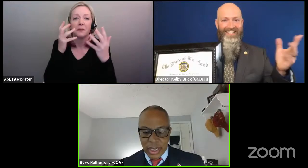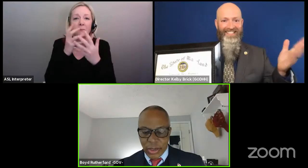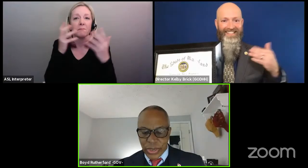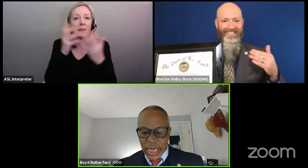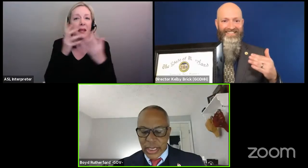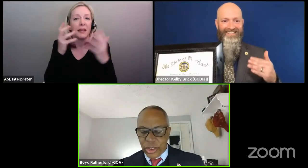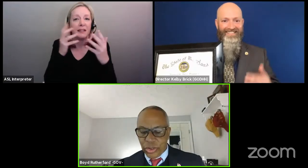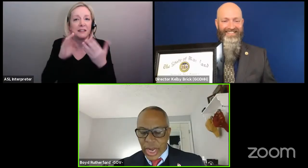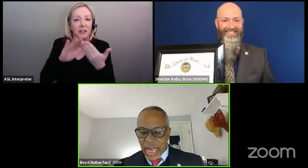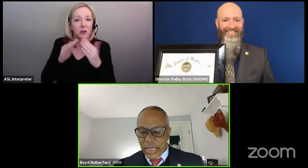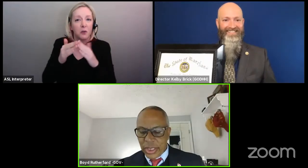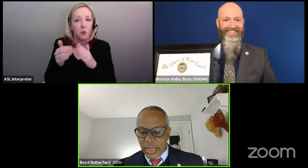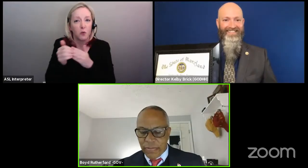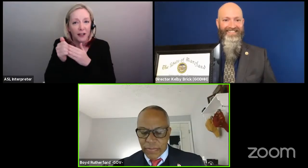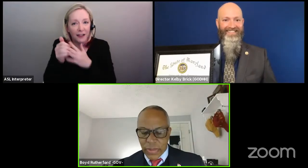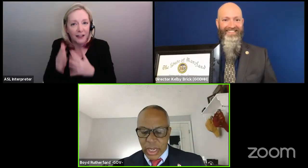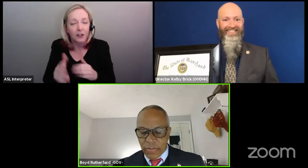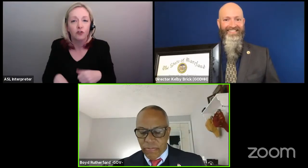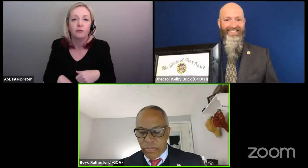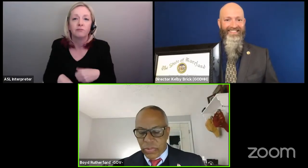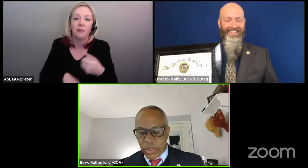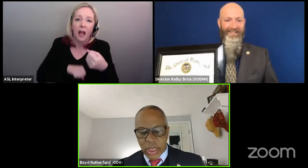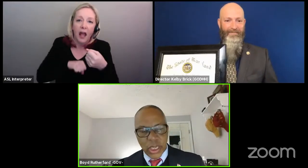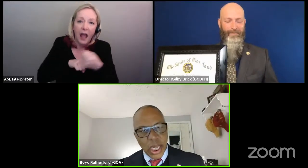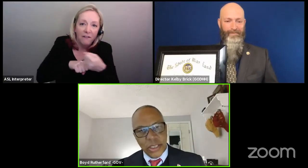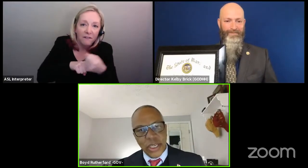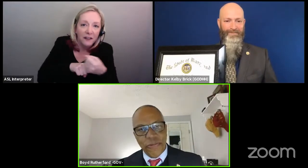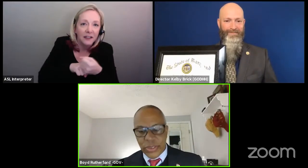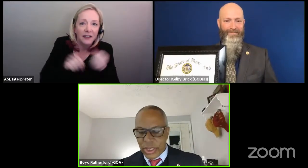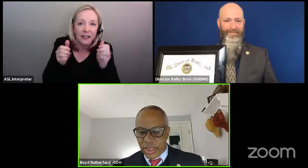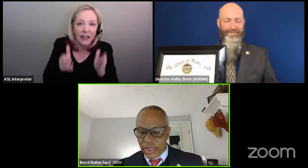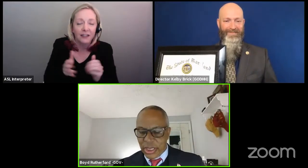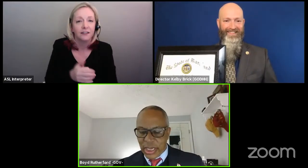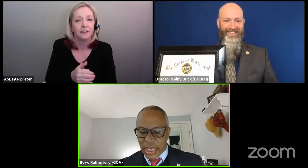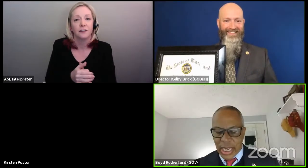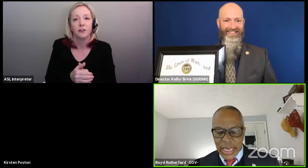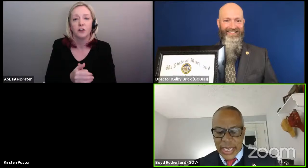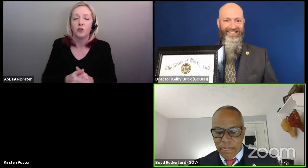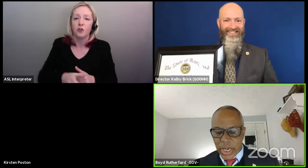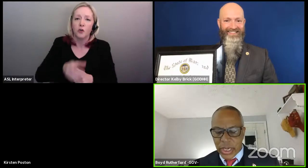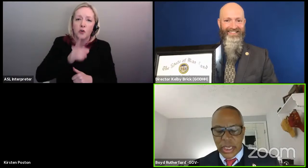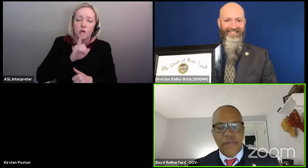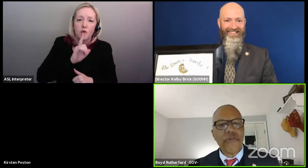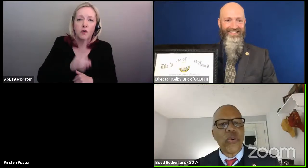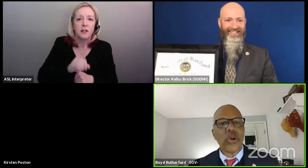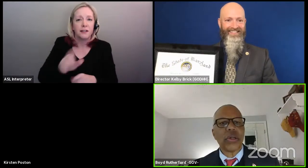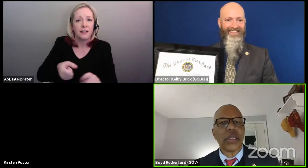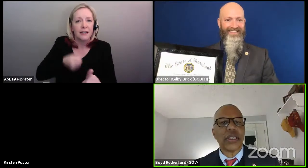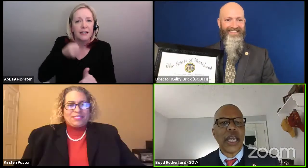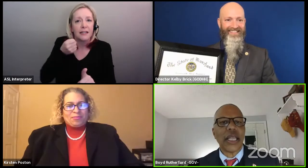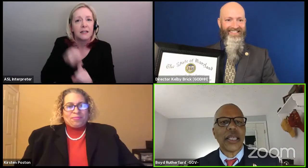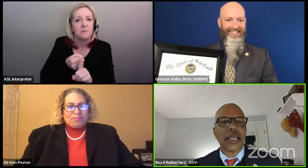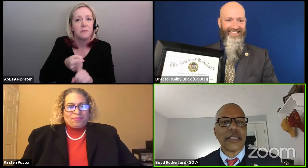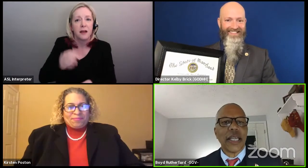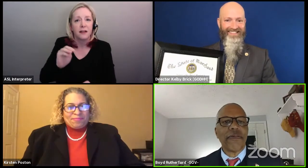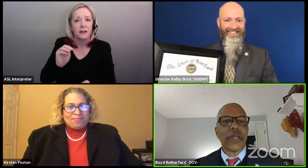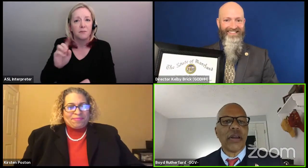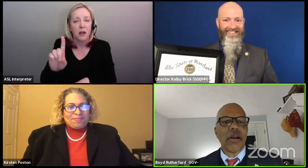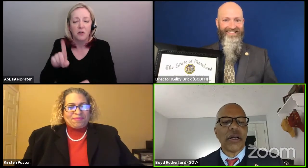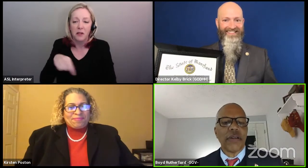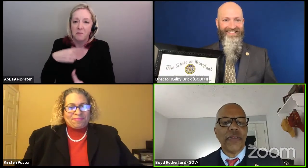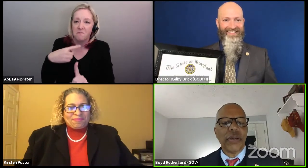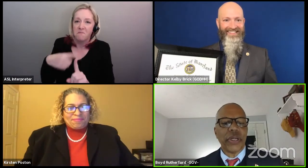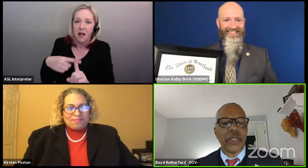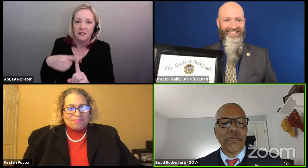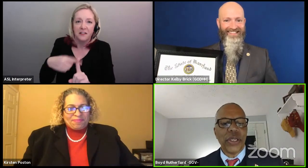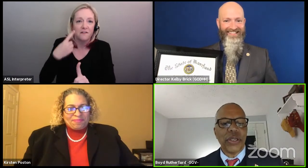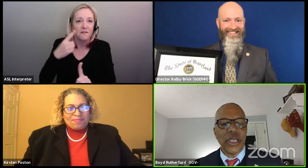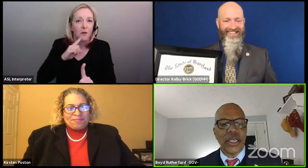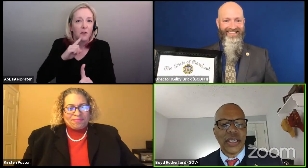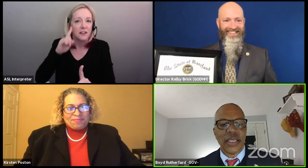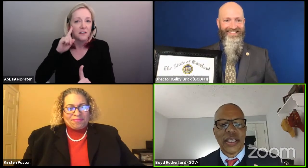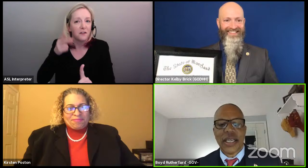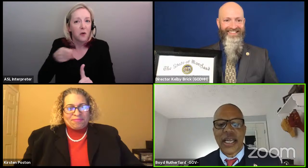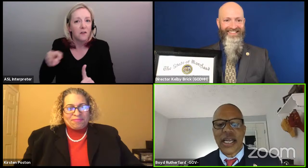creating strides of differences in Maryland for the Deaf and hard of hearing community.